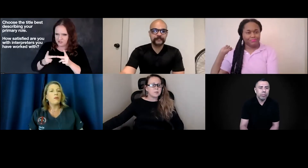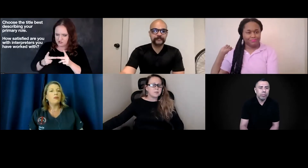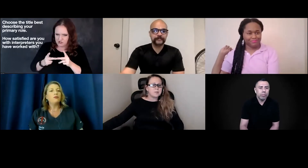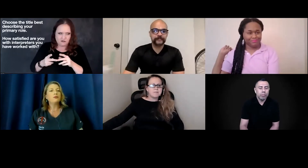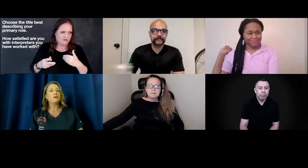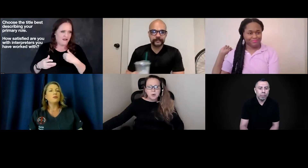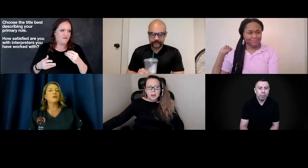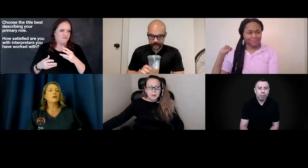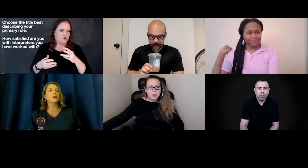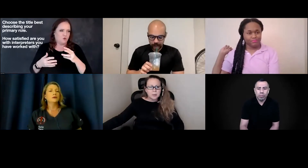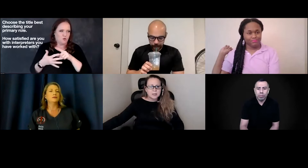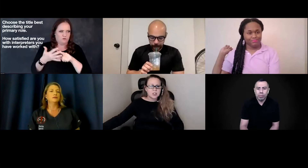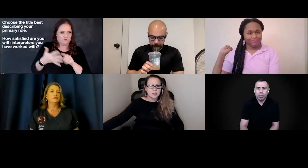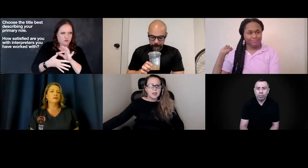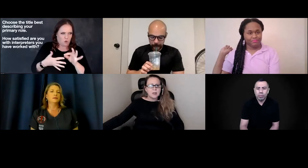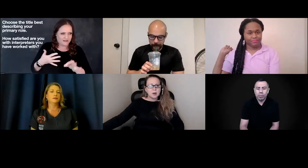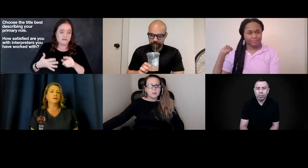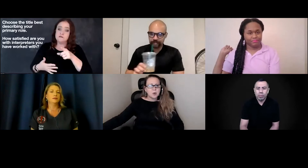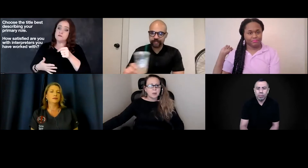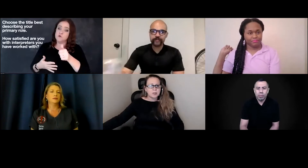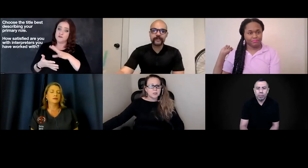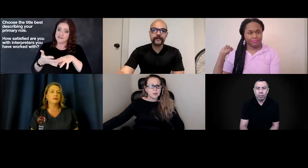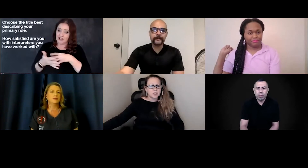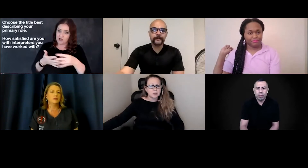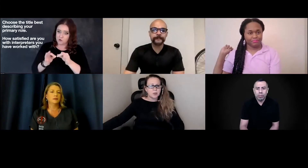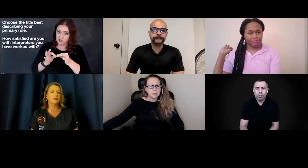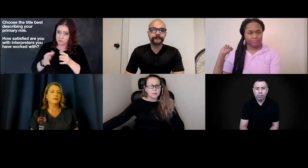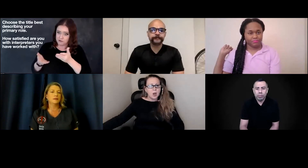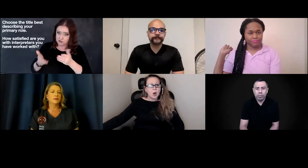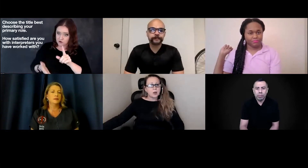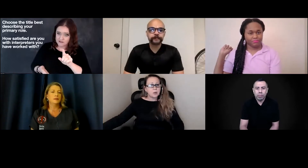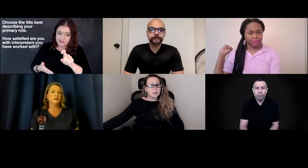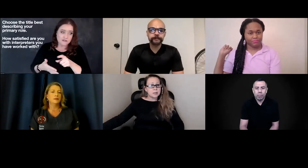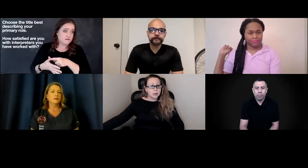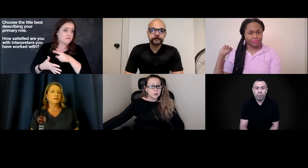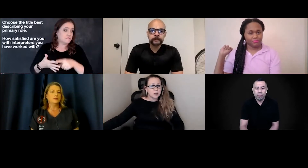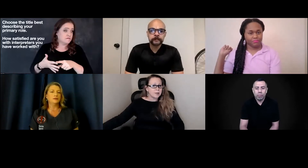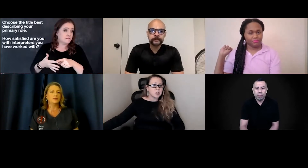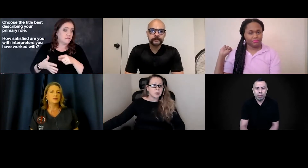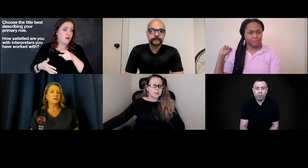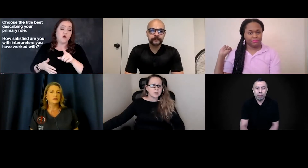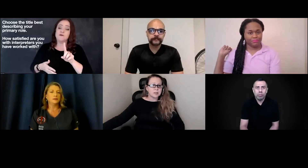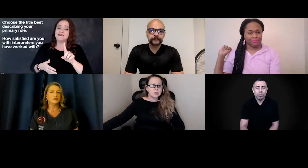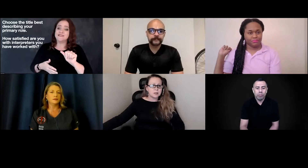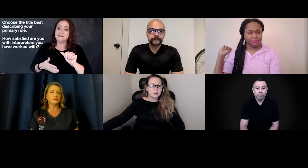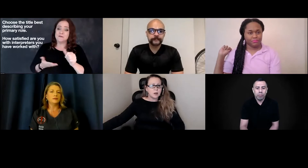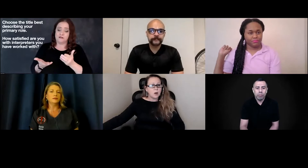What is your primary position? There are a few options for you to choose from. Are you a scheduler of interpreting services?